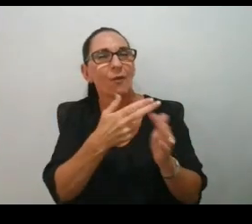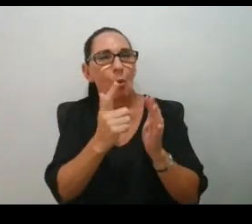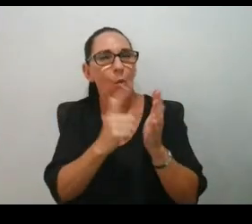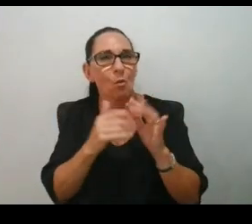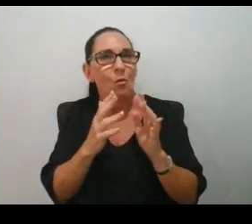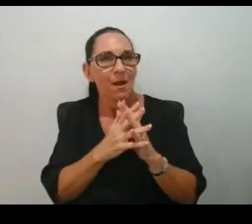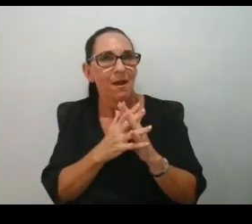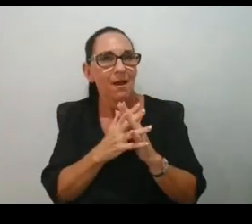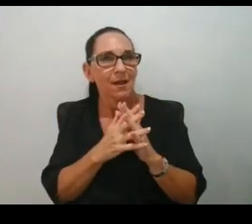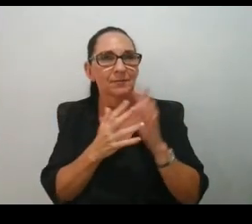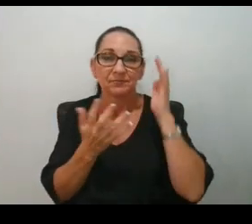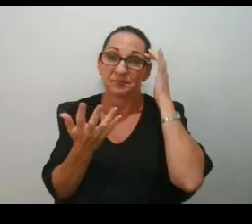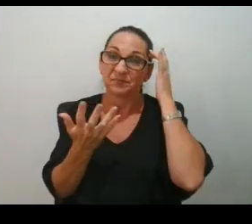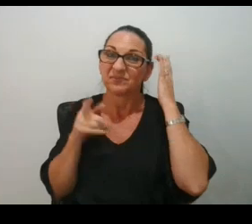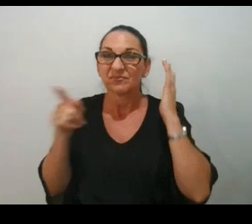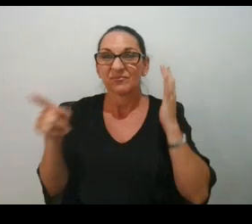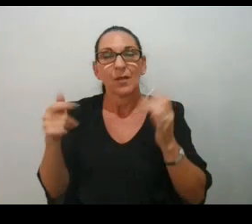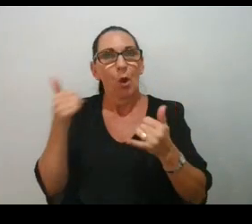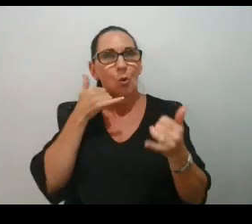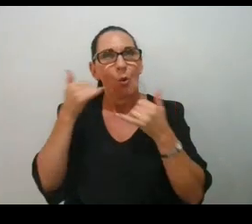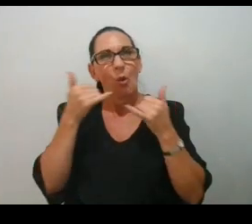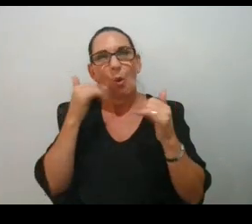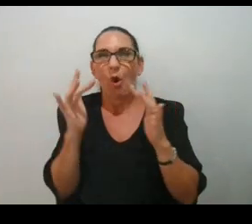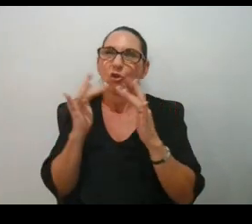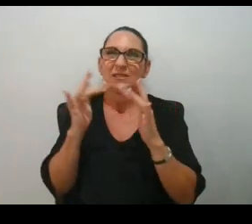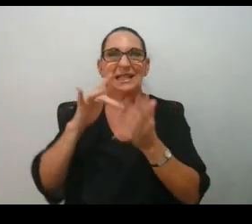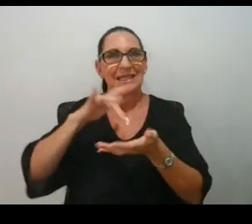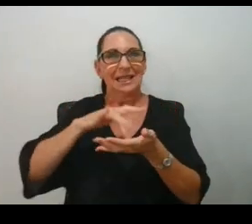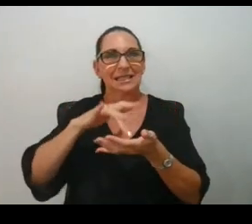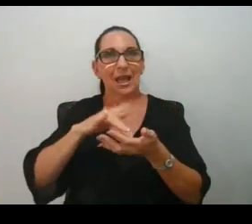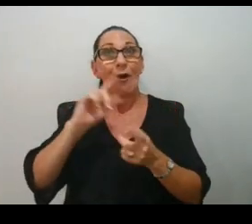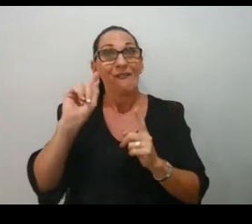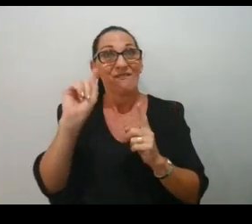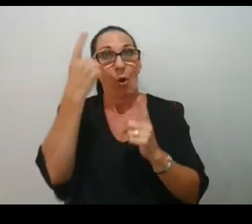of the call centre the contact centre as our sort of first point of call for clients and